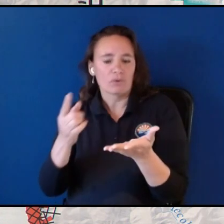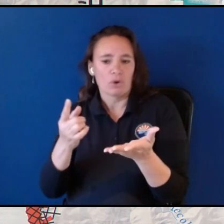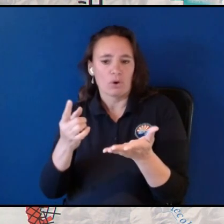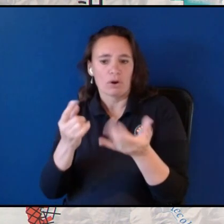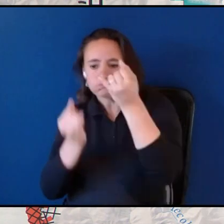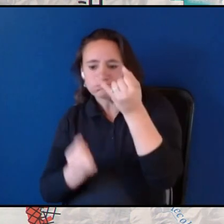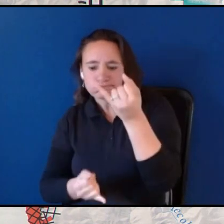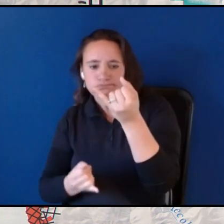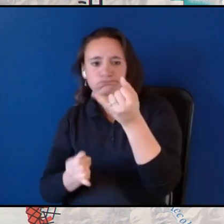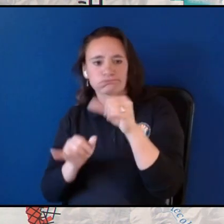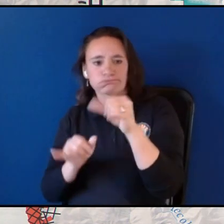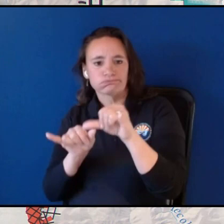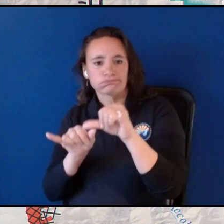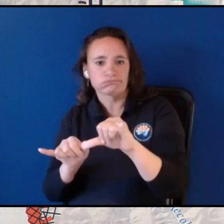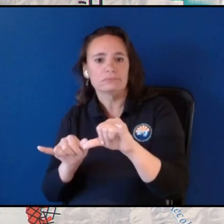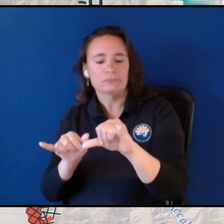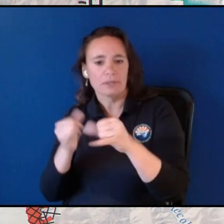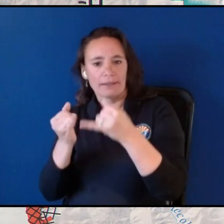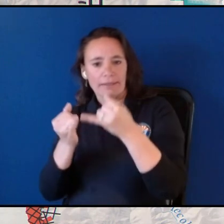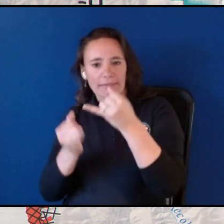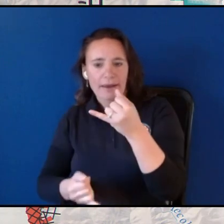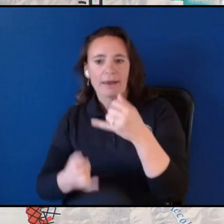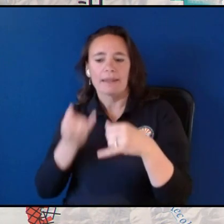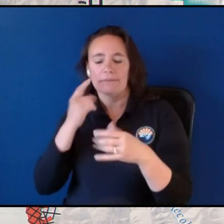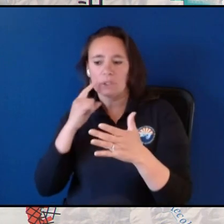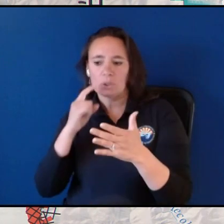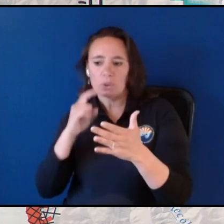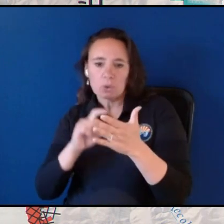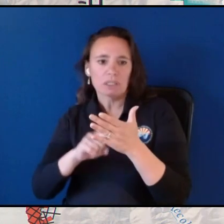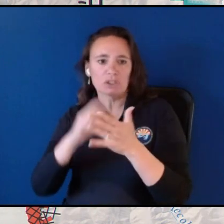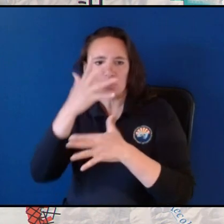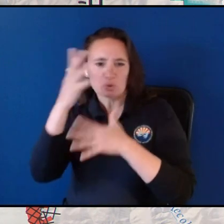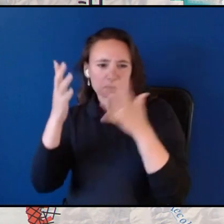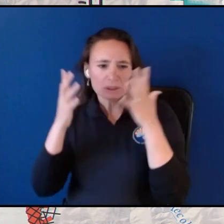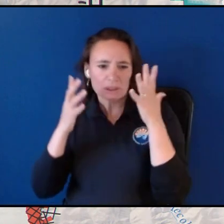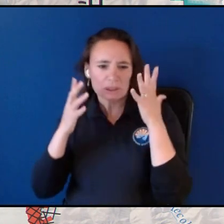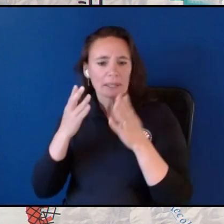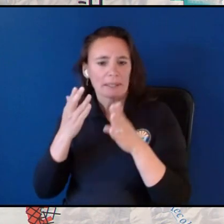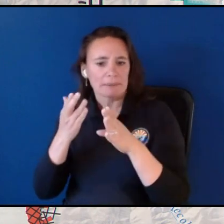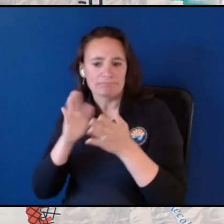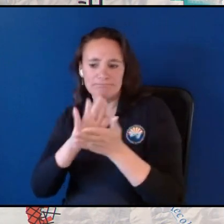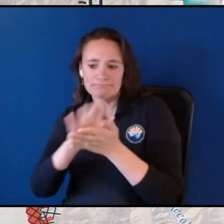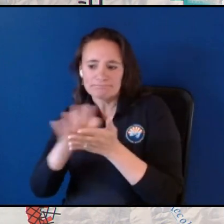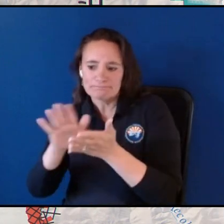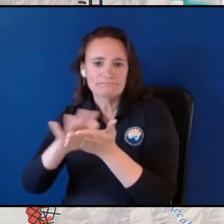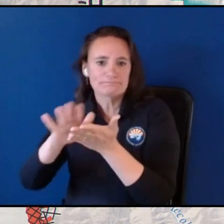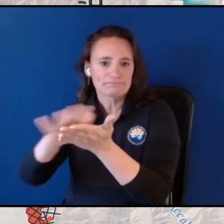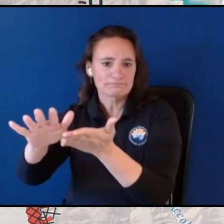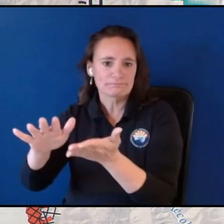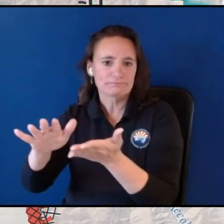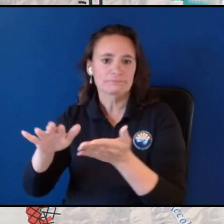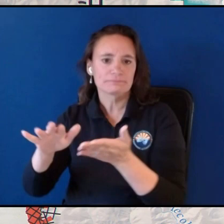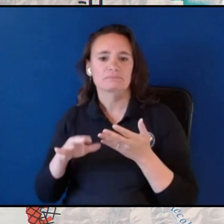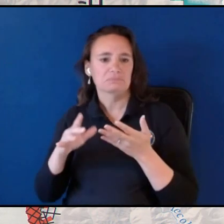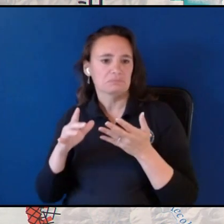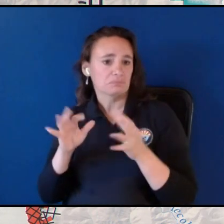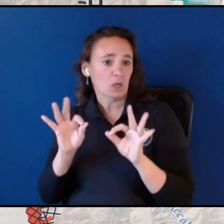we'll just clear brush. Sometimes they are very viable as is. So you'll see H--that's for handlines. So hand crews cutting